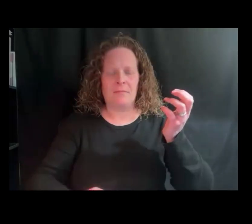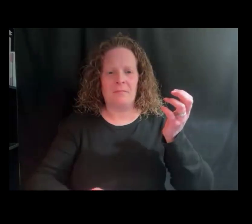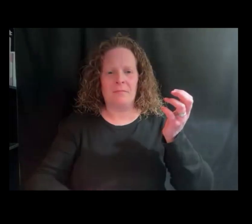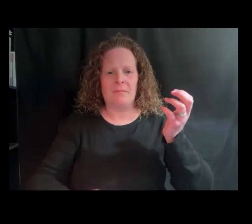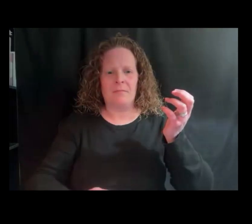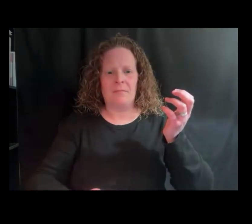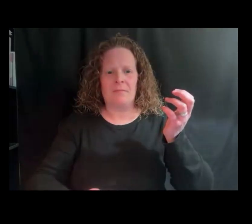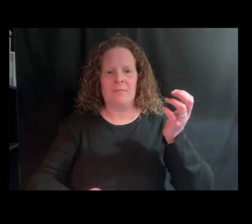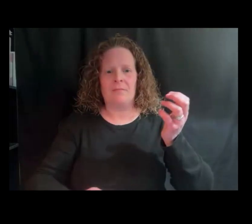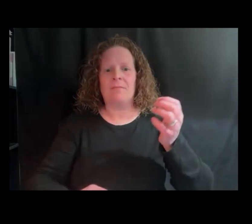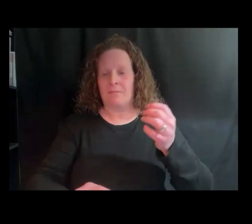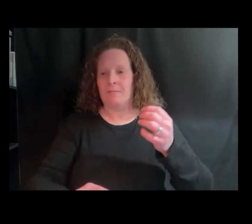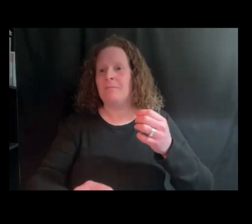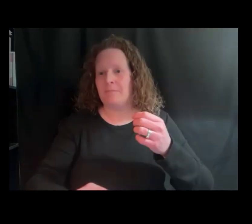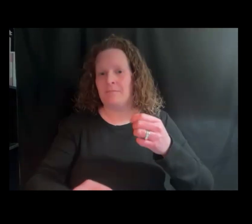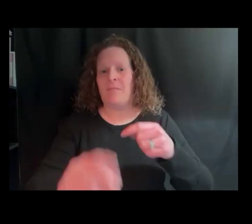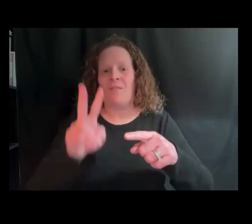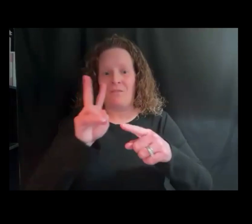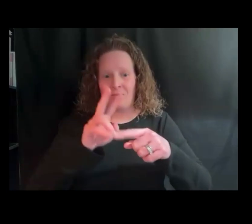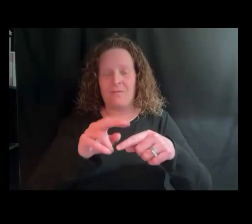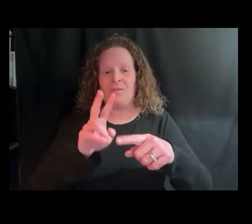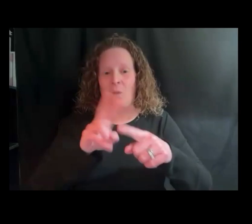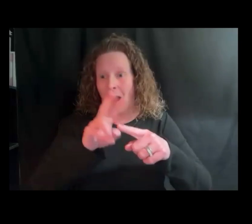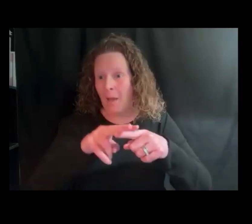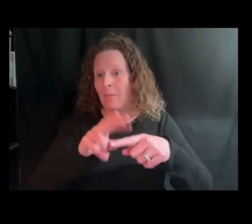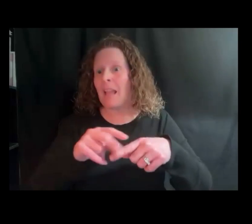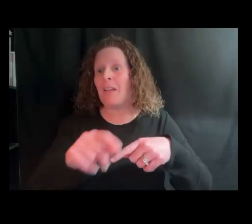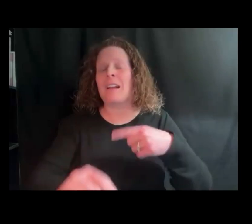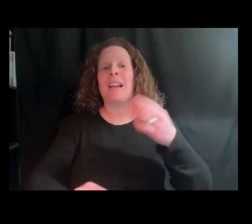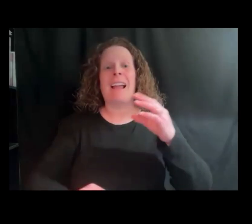between the last one and this one?